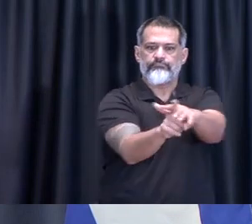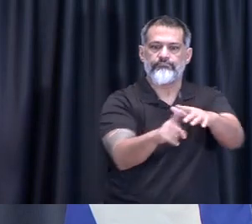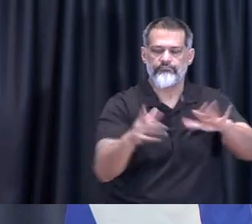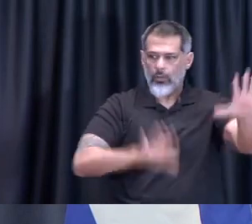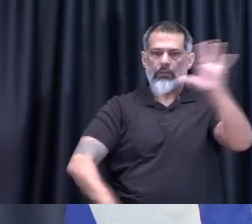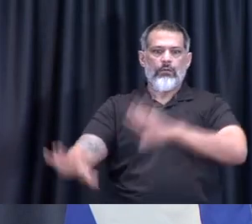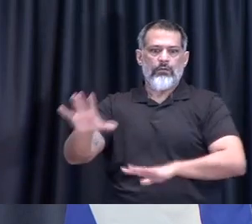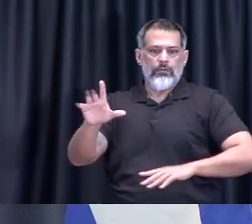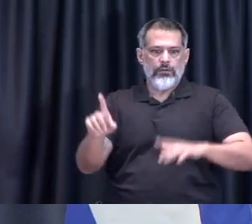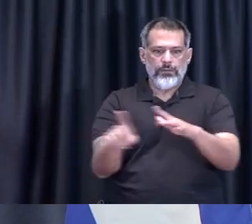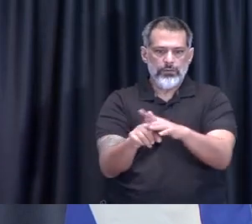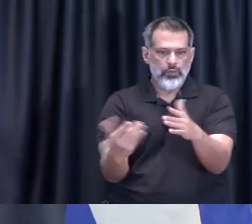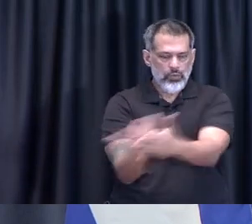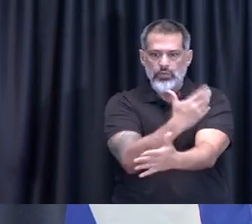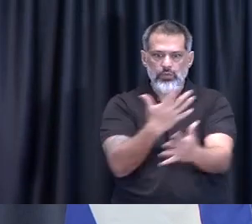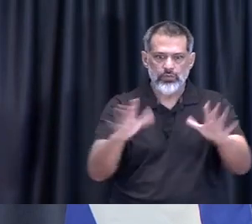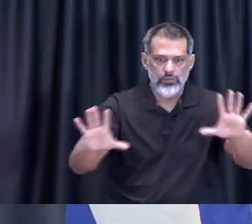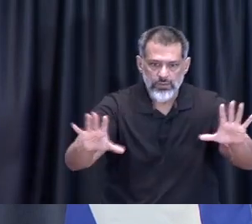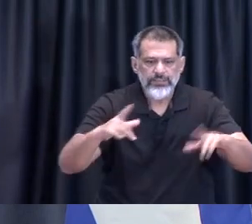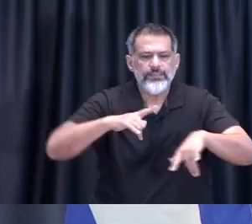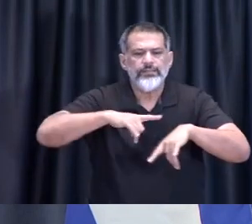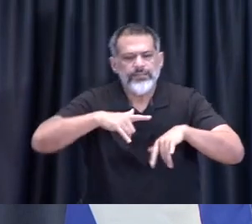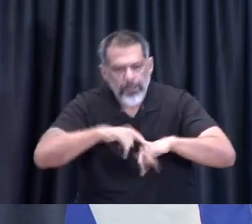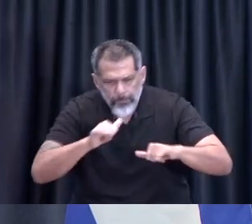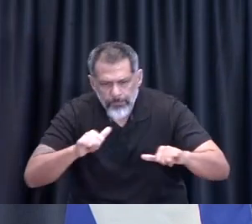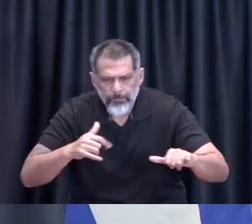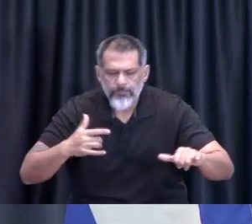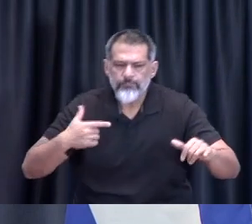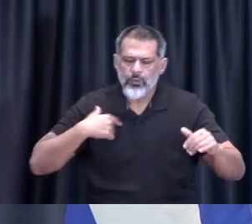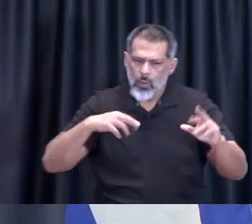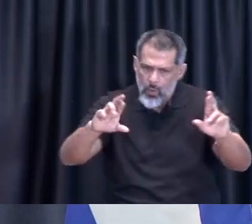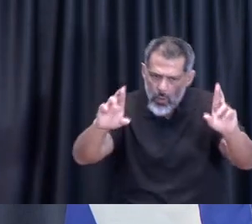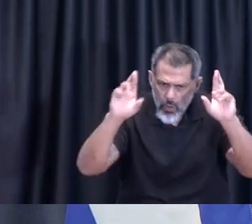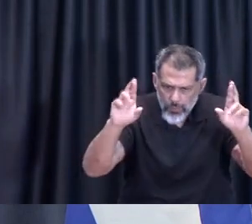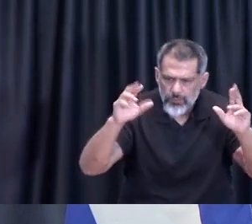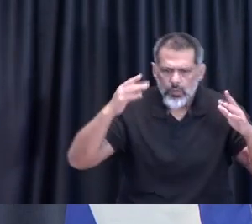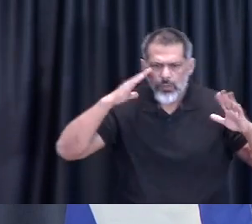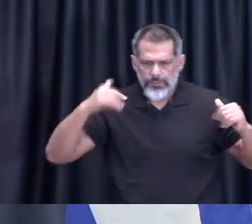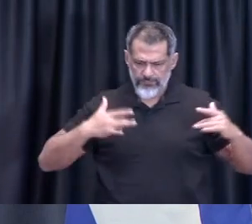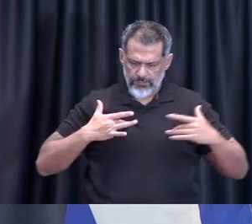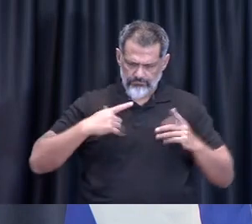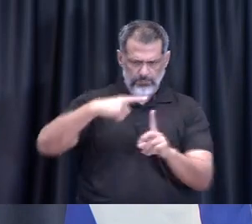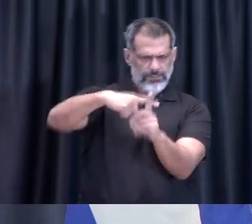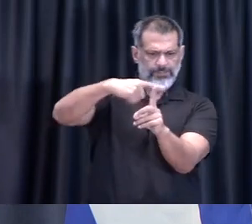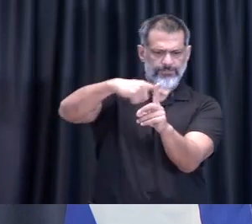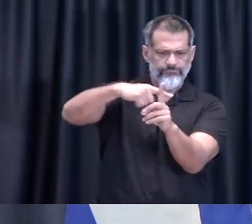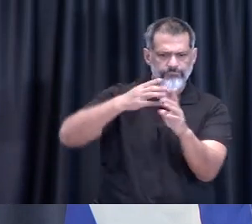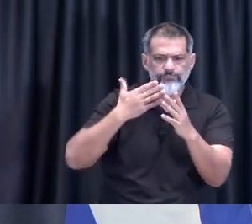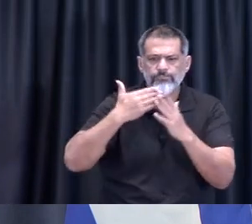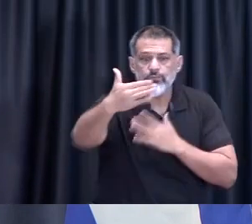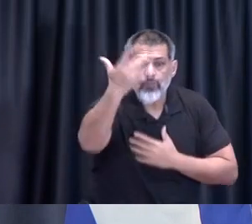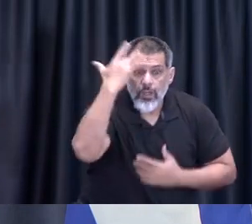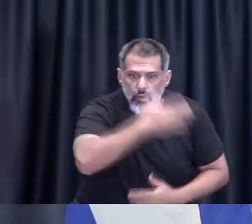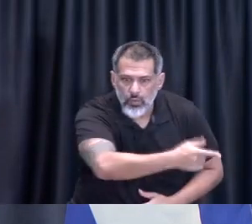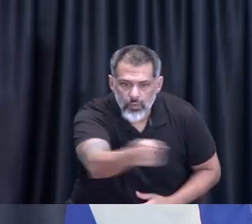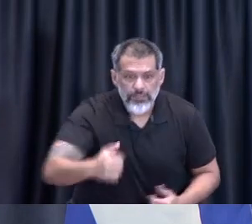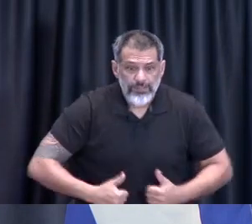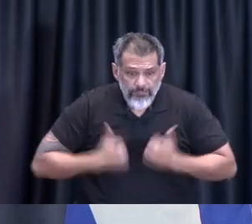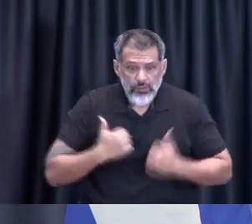reasons for hope and optimism. Torontonians have demonstrated an incredible collective strength and